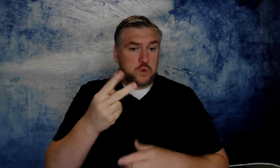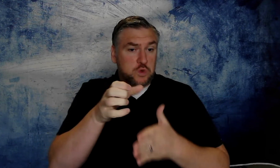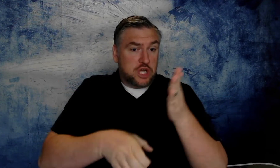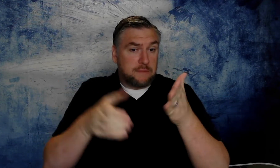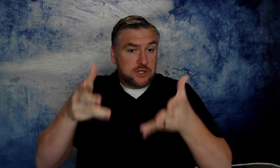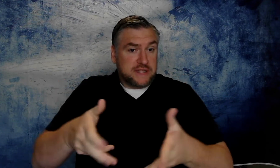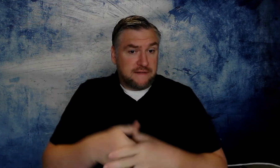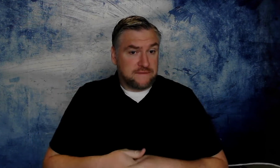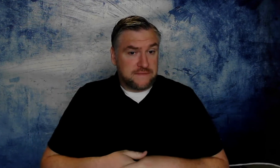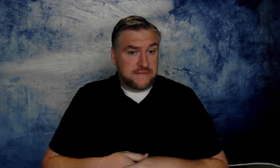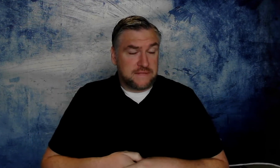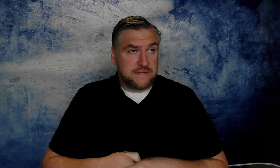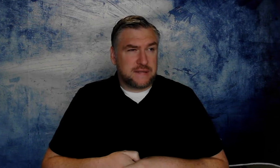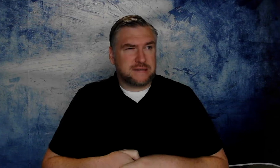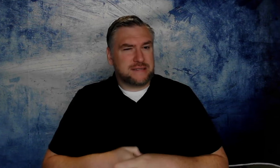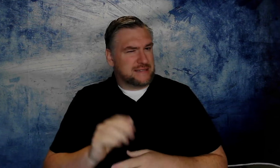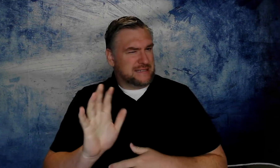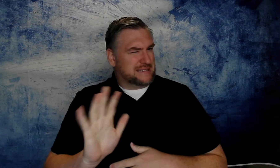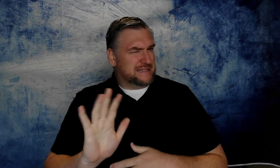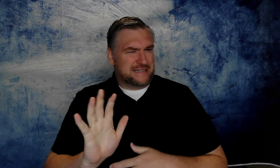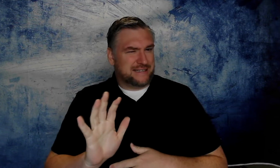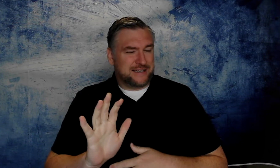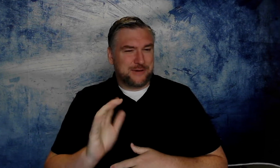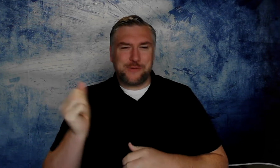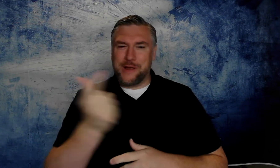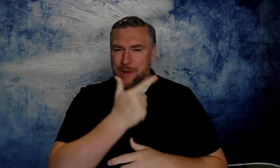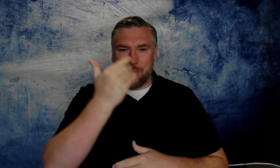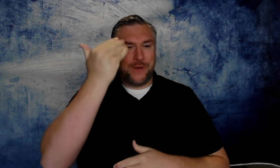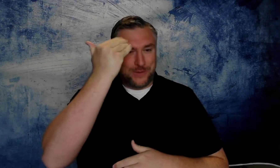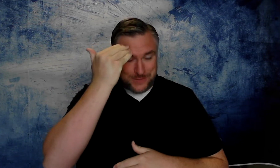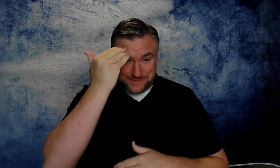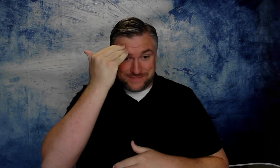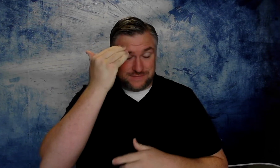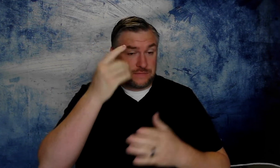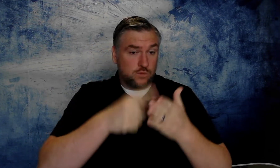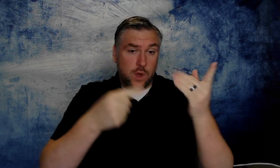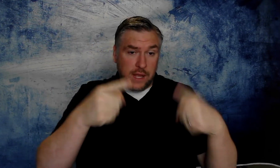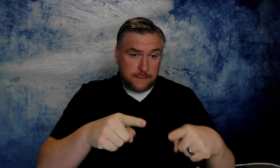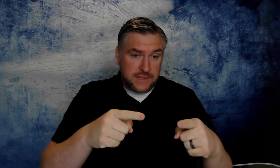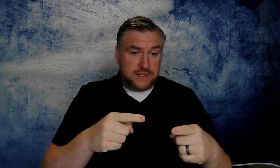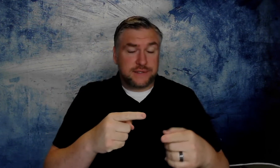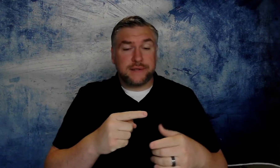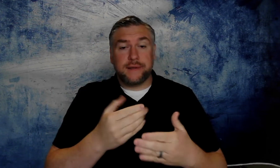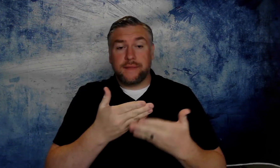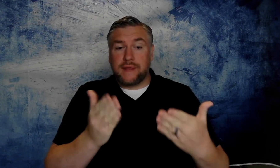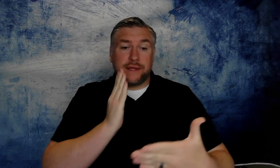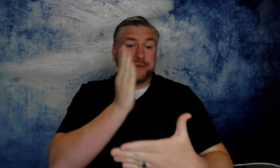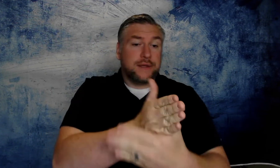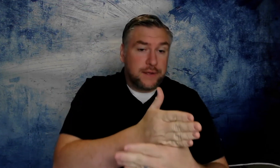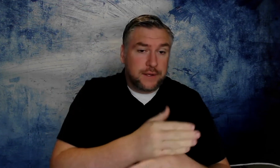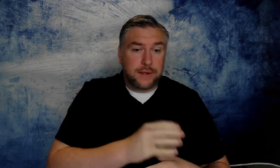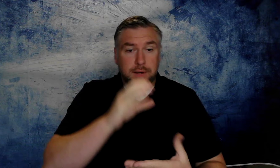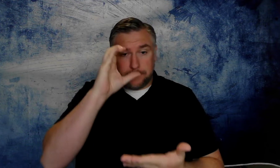one or two chapters that we need to finish. But I’m going to suggest - we all know what happens!